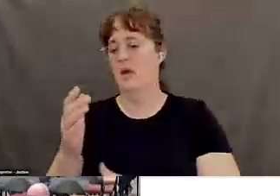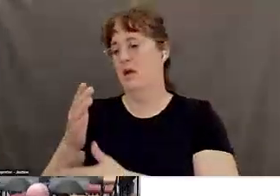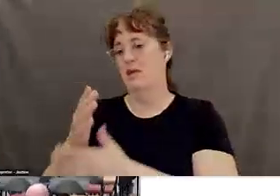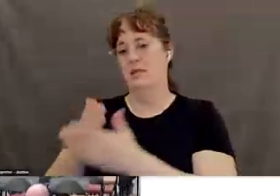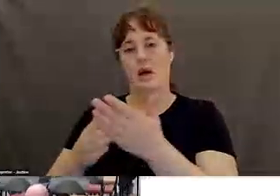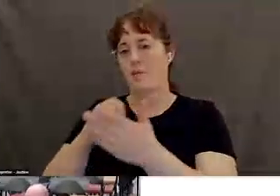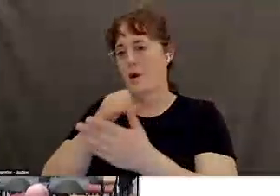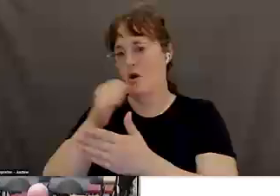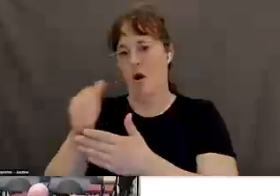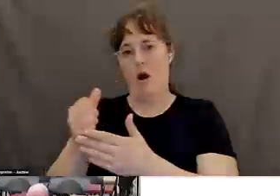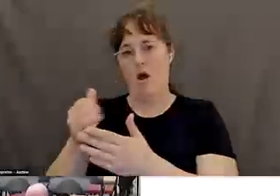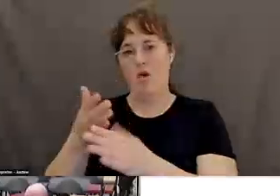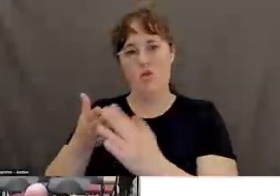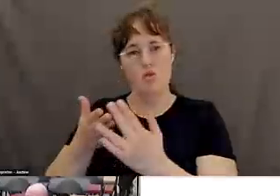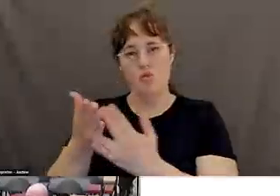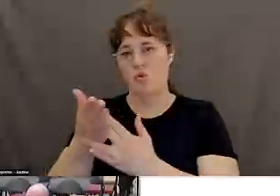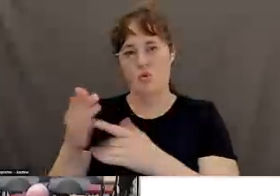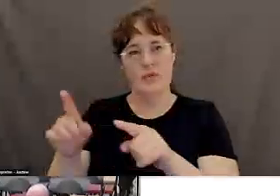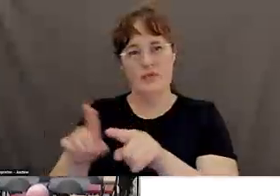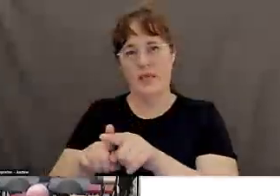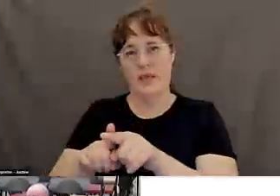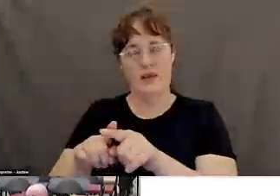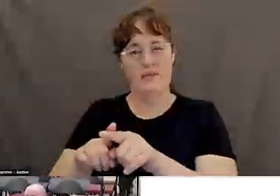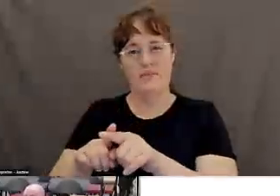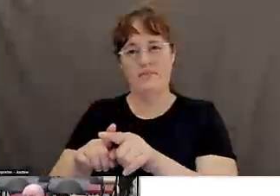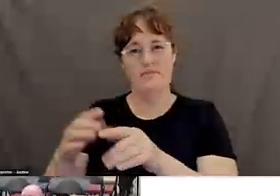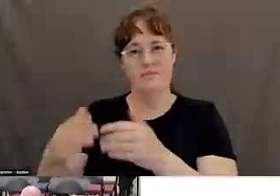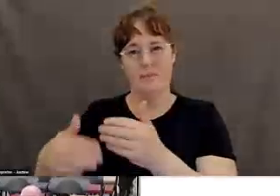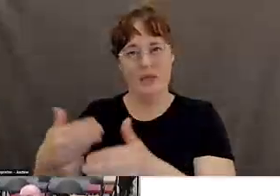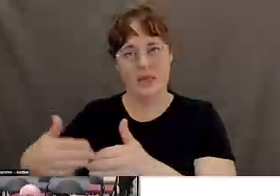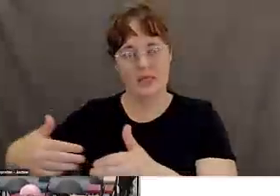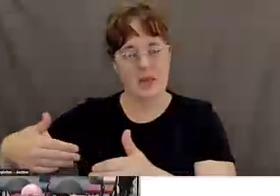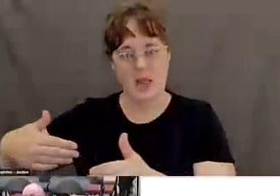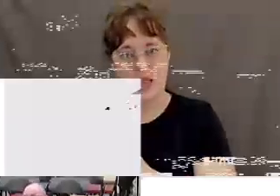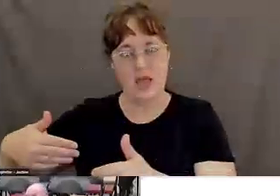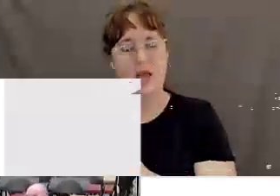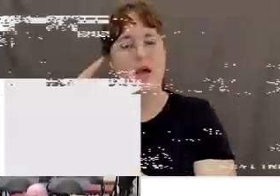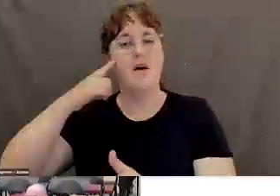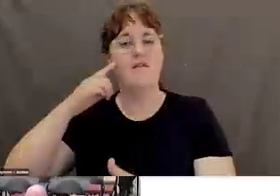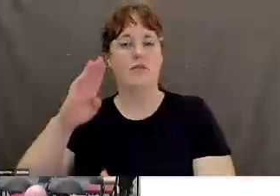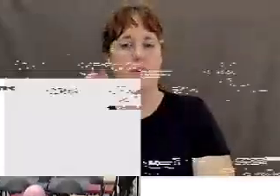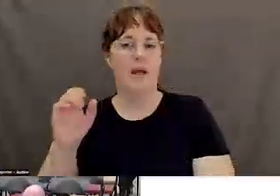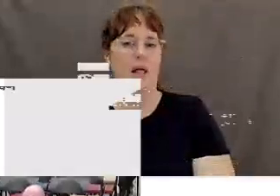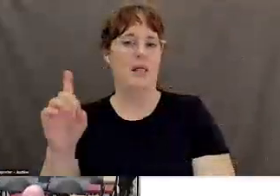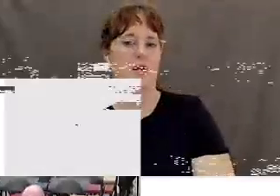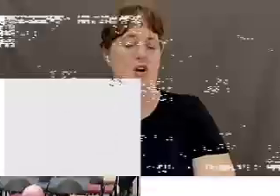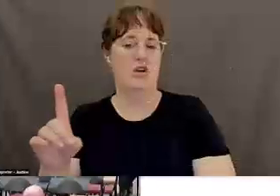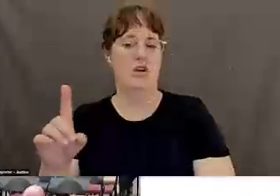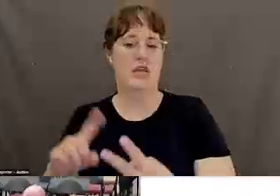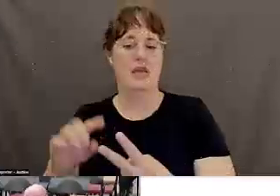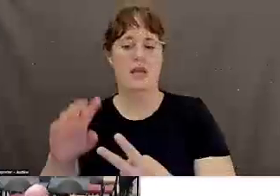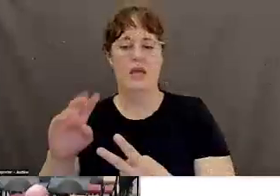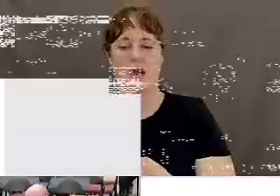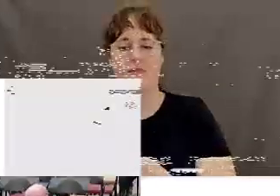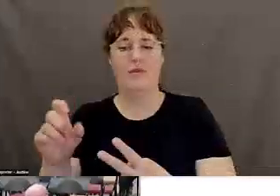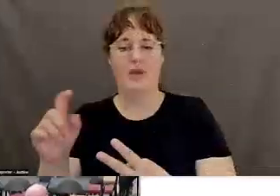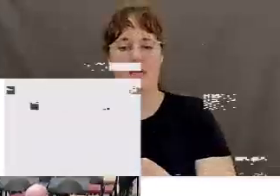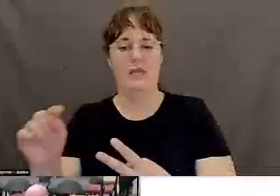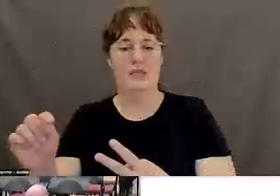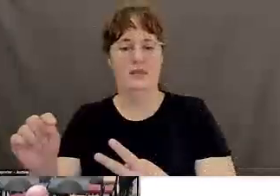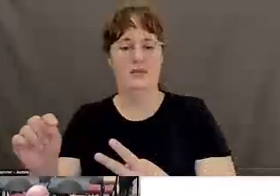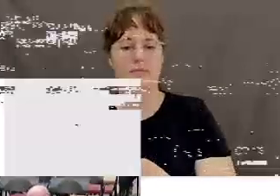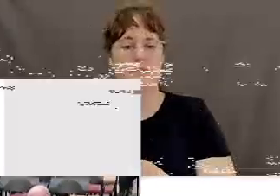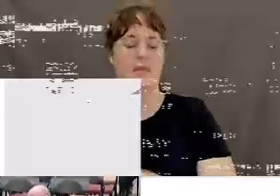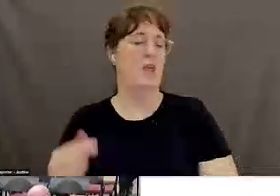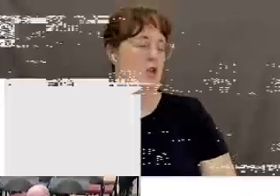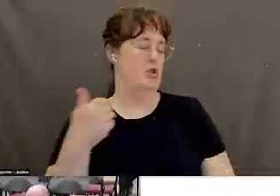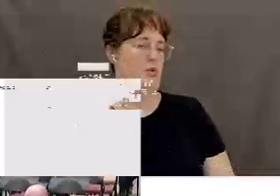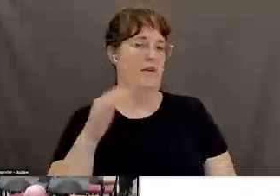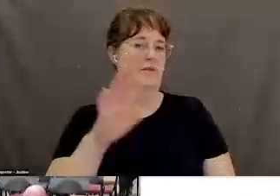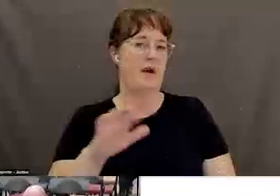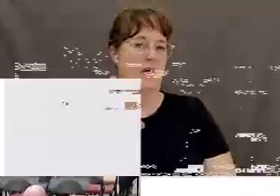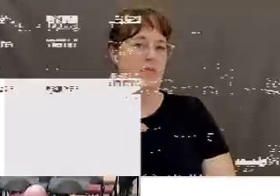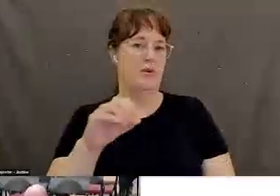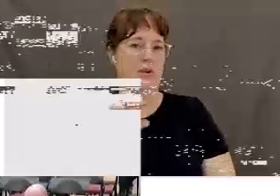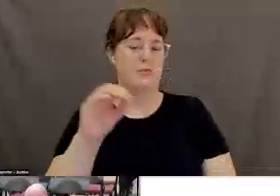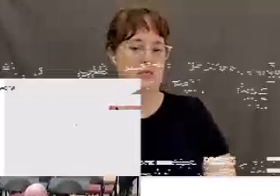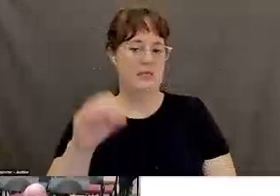Boardroom: that number is different, so for Ballard and Everett. The, so we are carrying that, that percentage, so there's roughly 30% total project cost in this, in this